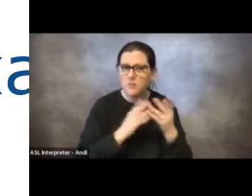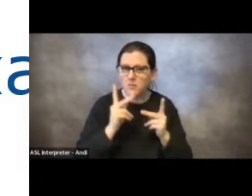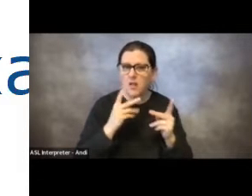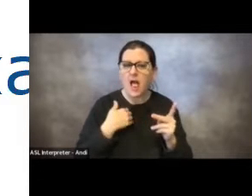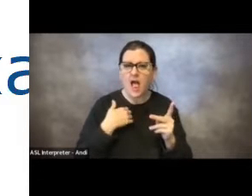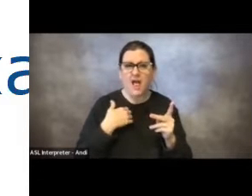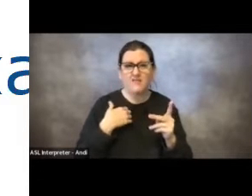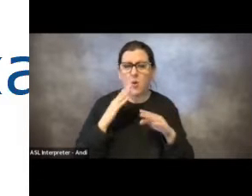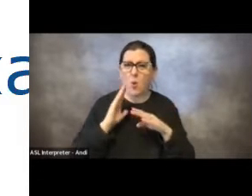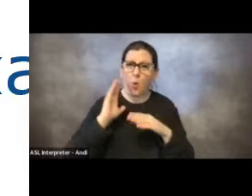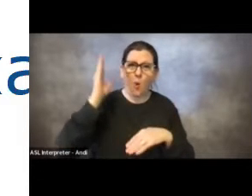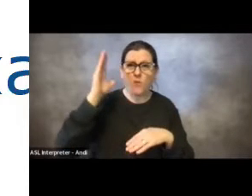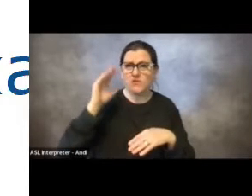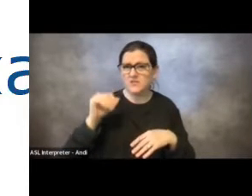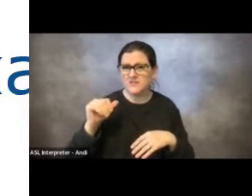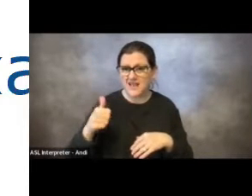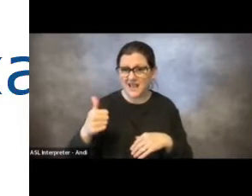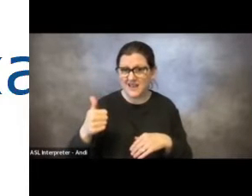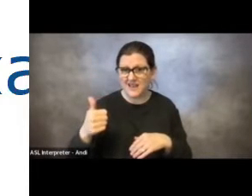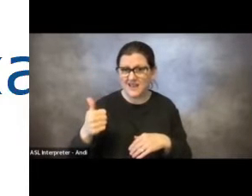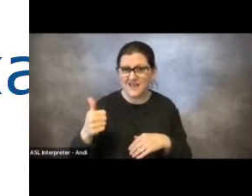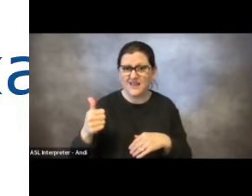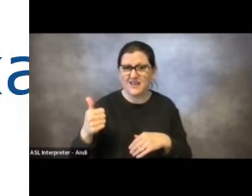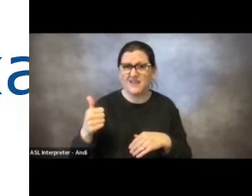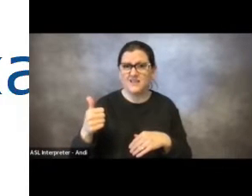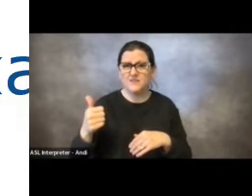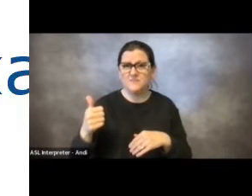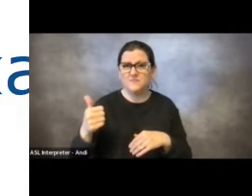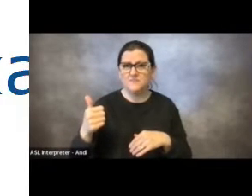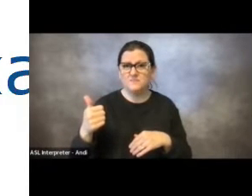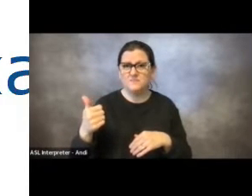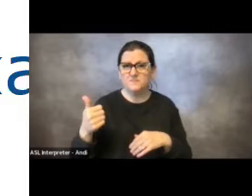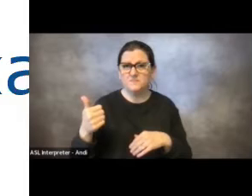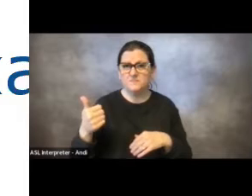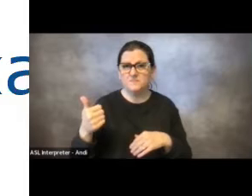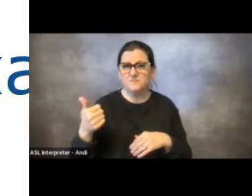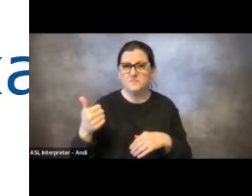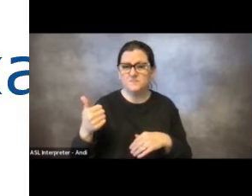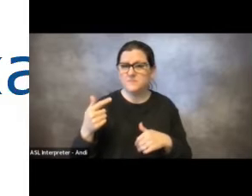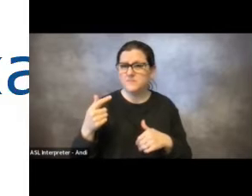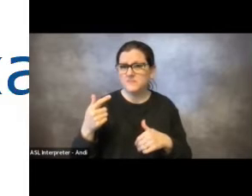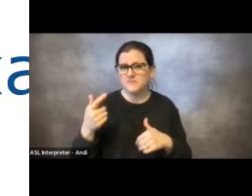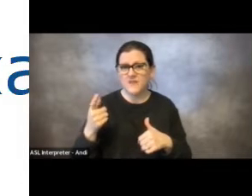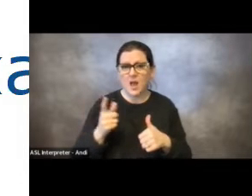10 10 primary care visits. To